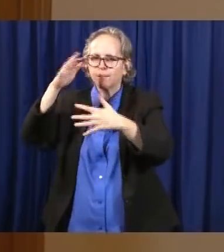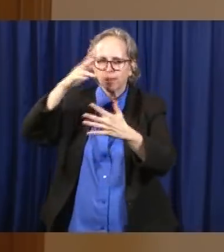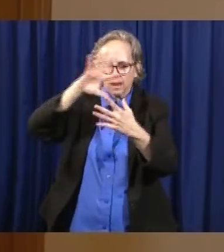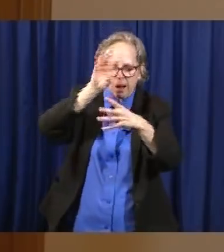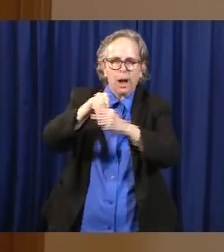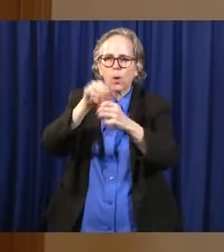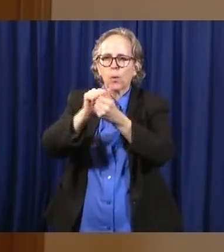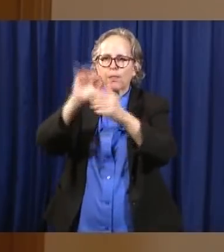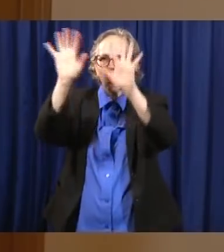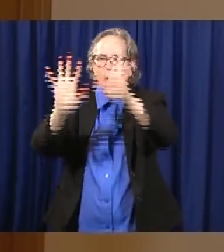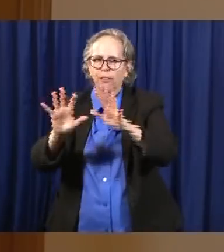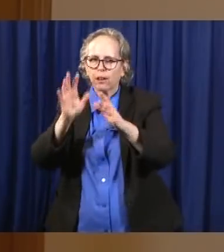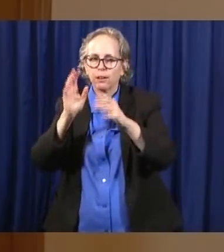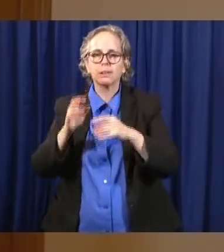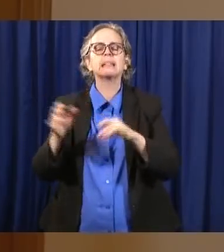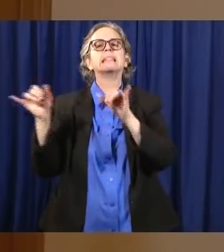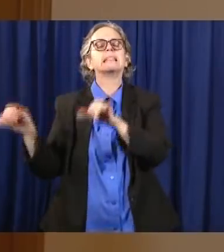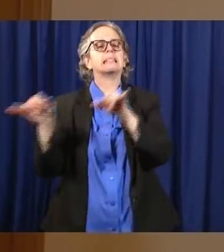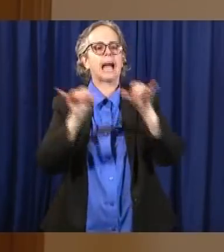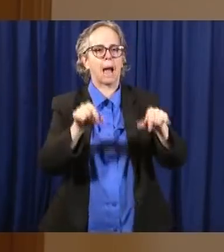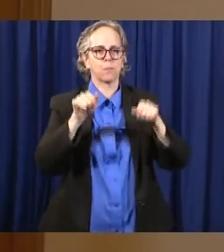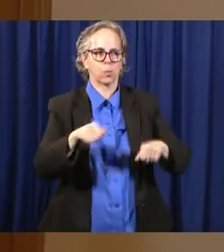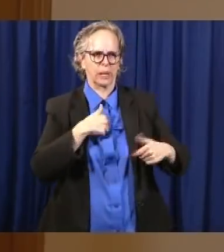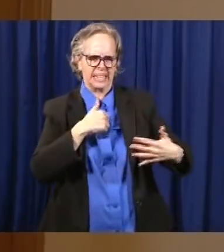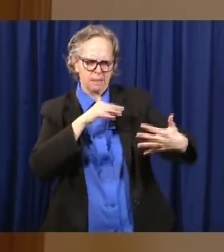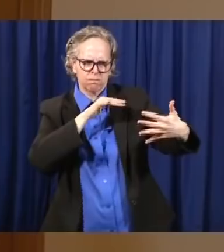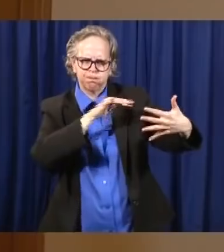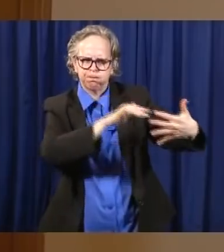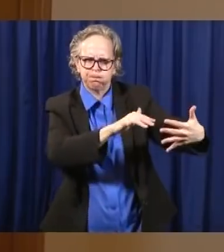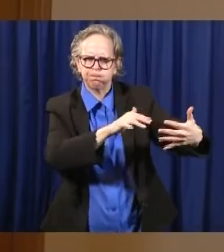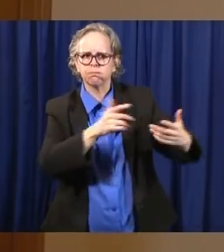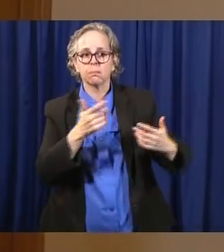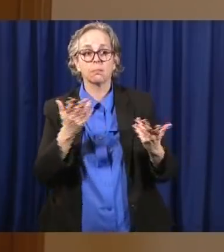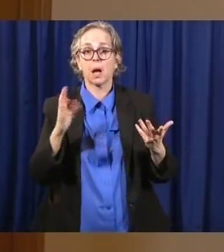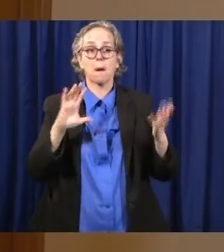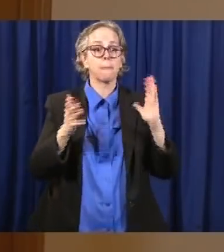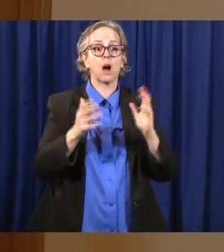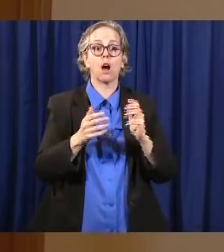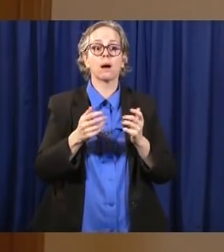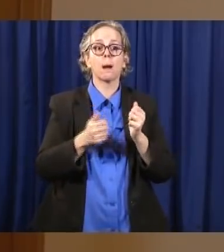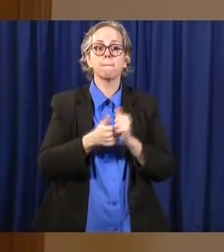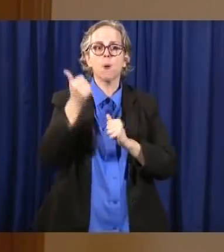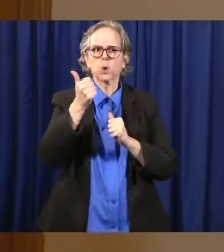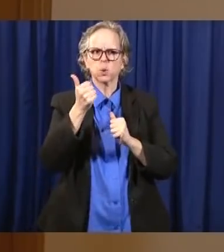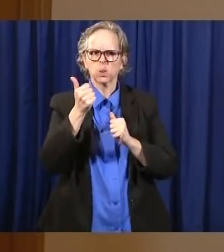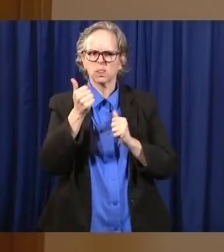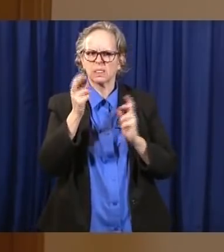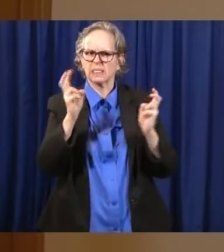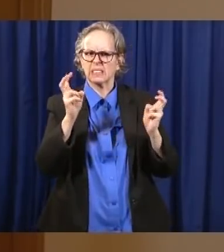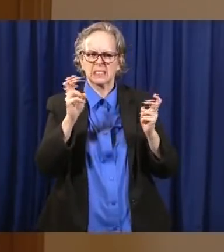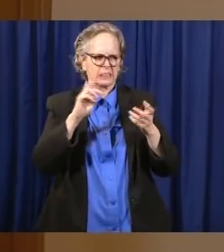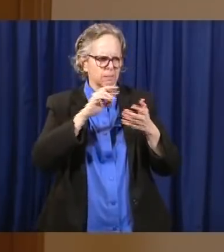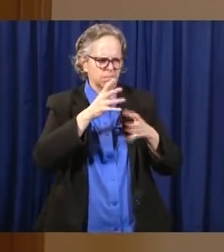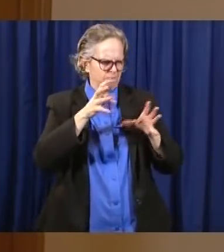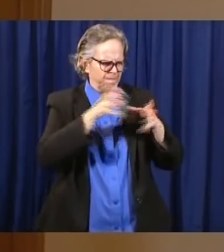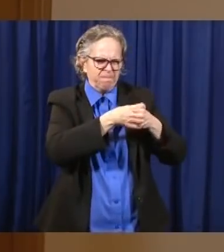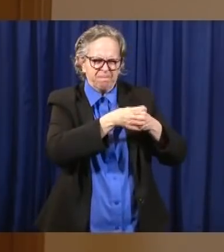AND EVEN WEATHER FORECASTERS DO NOT USE THE ONE MODEL. THEY USE MULTIPLE IN A TAKE A WIDE RANGE.